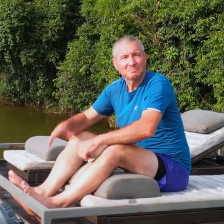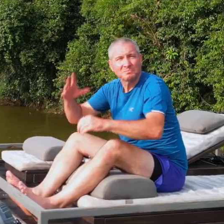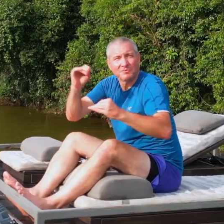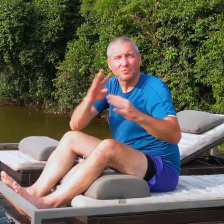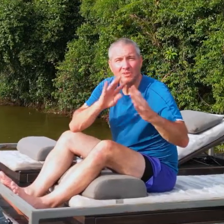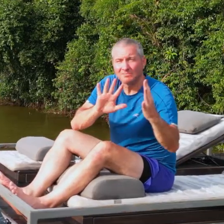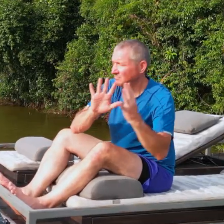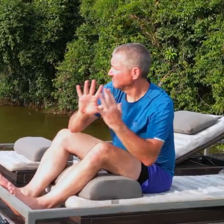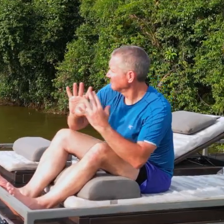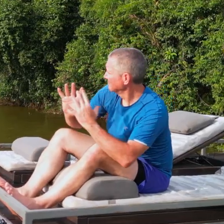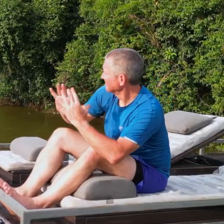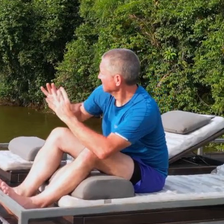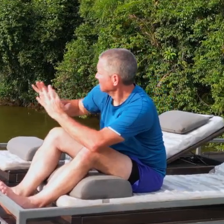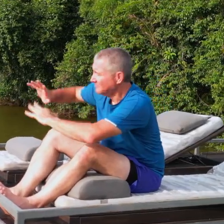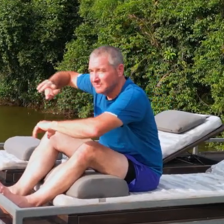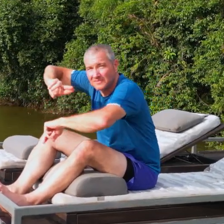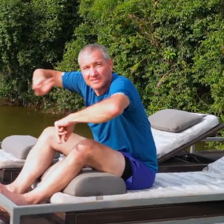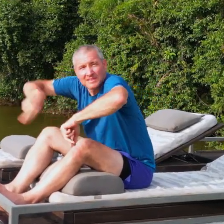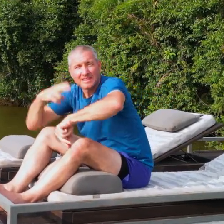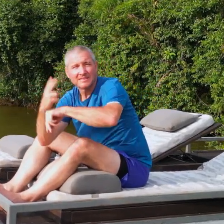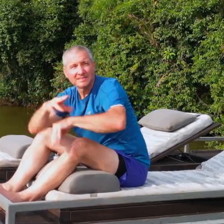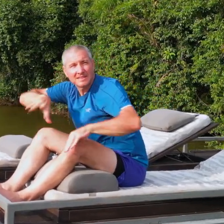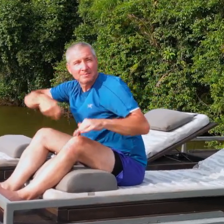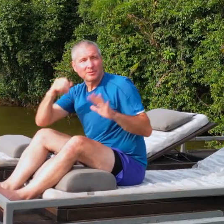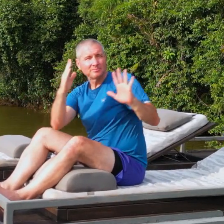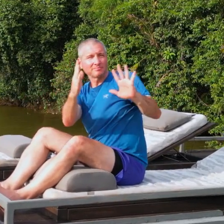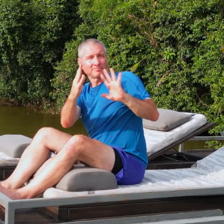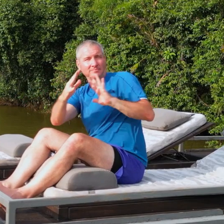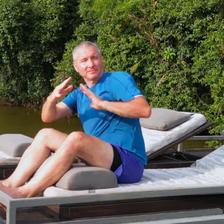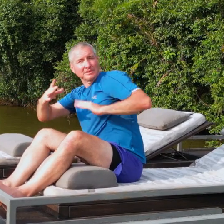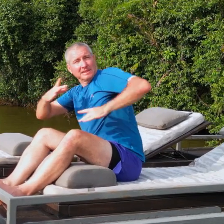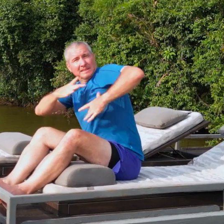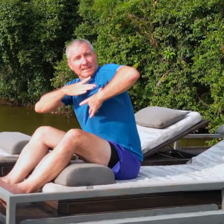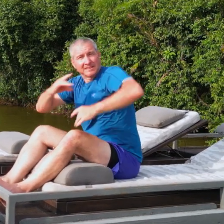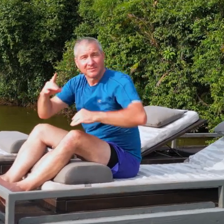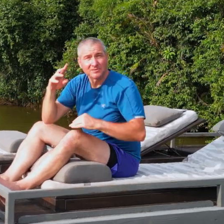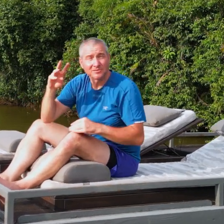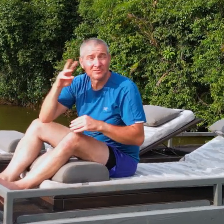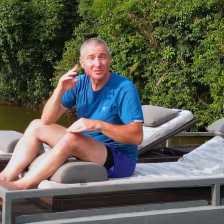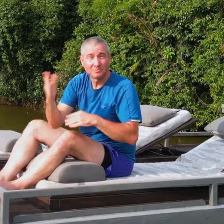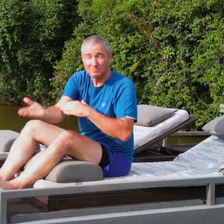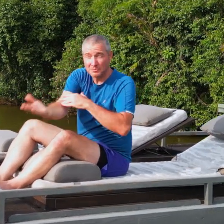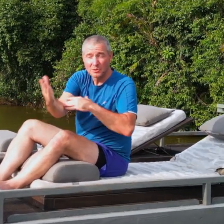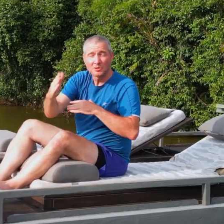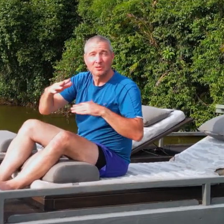Check out this beautiful forest-lined river here in Cambodia. It’s interesting, every morning